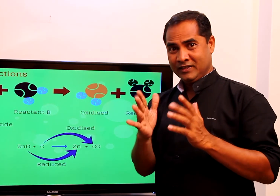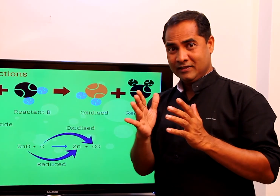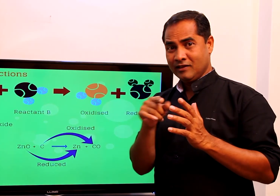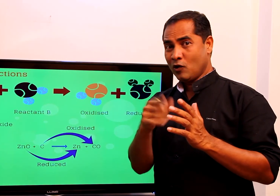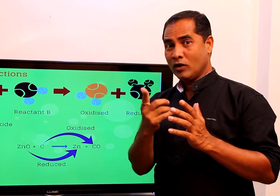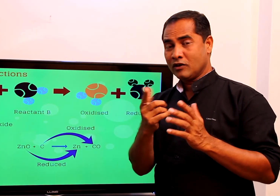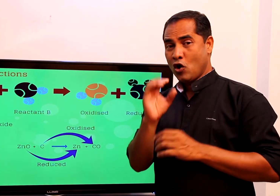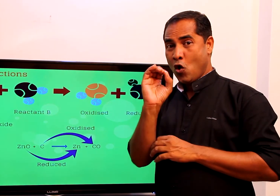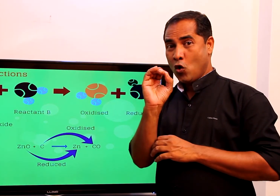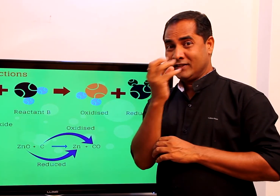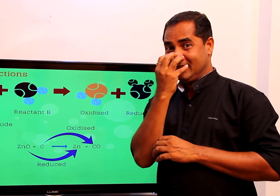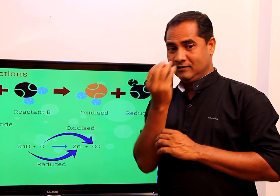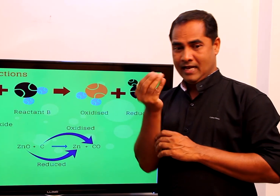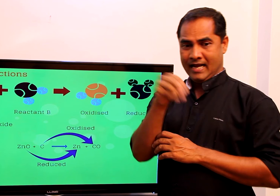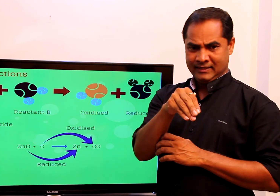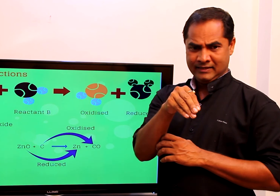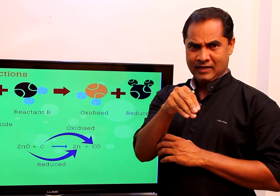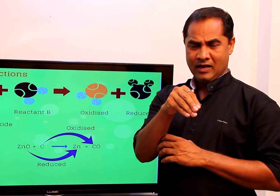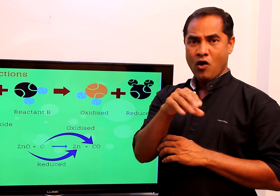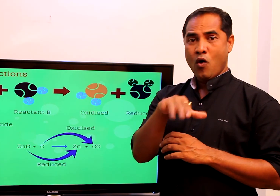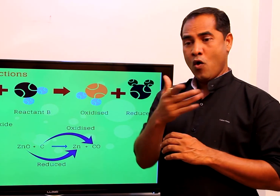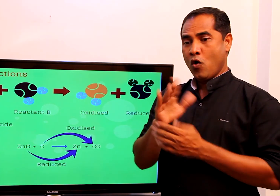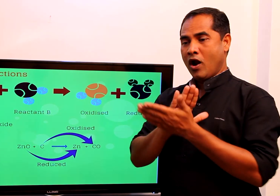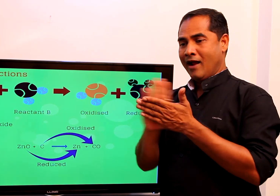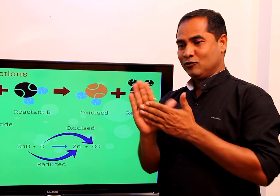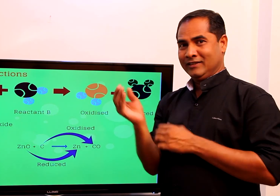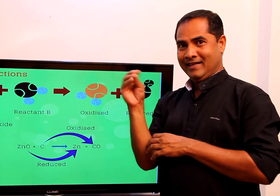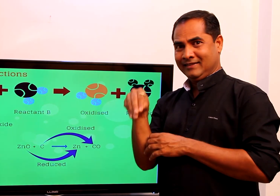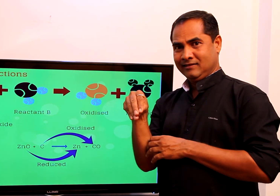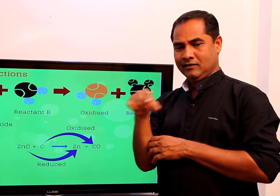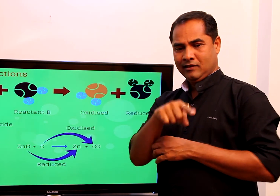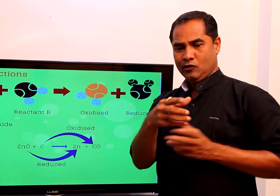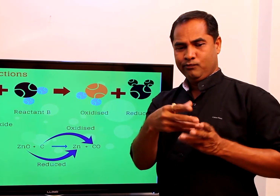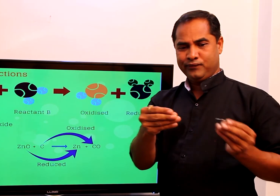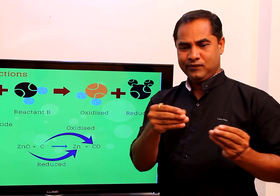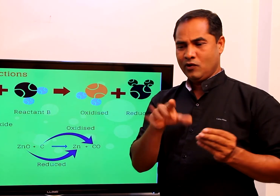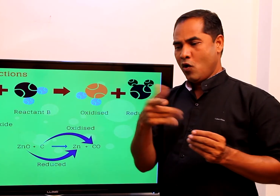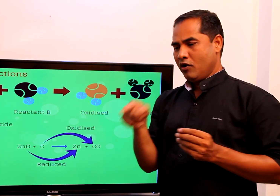We've already learned about oxidation reaction and reduction reaction in which hydrogen was added,